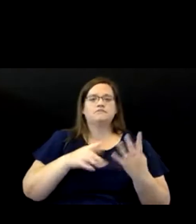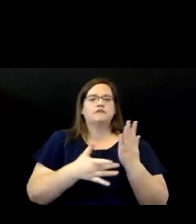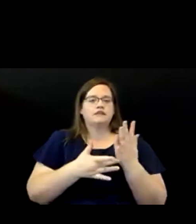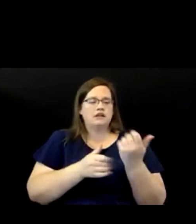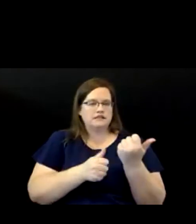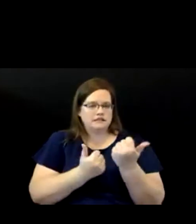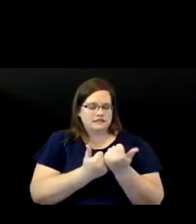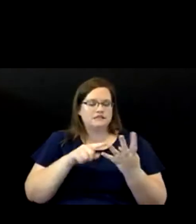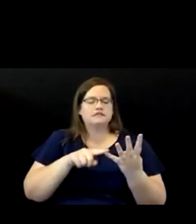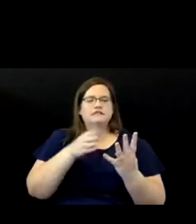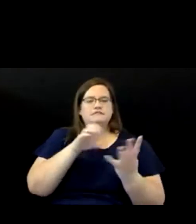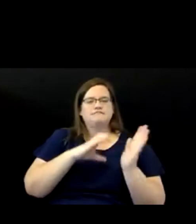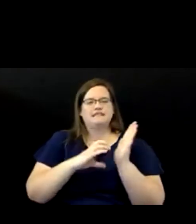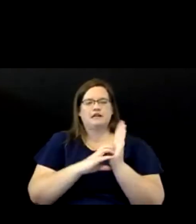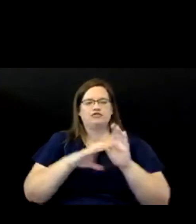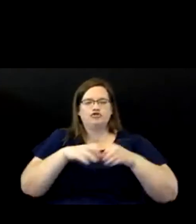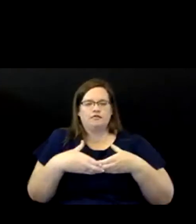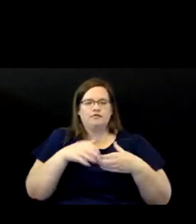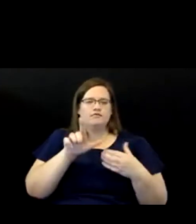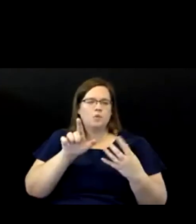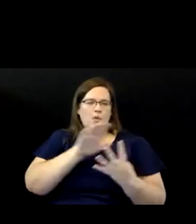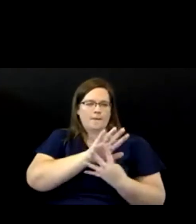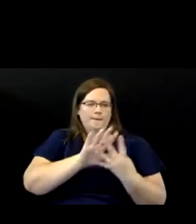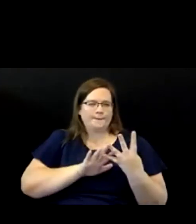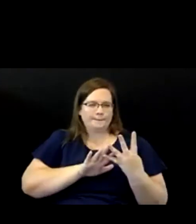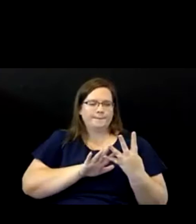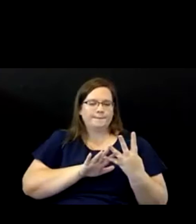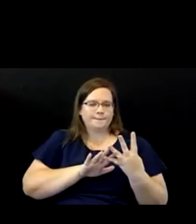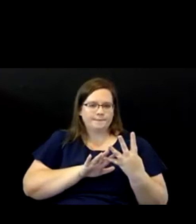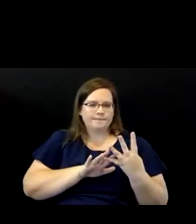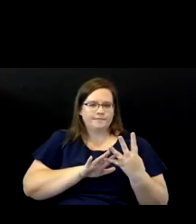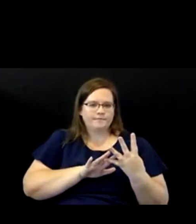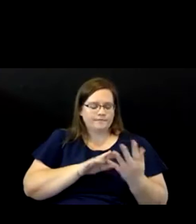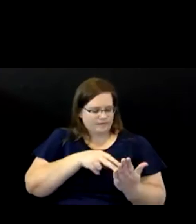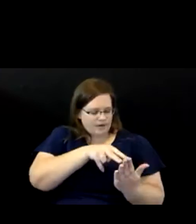section 21. I'm going to read right from the Rehab Act, the purpose of the